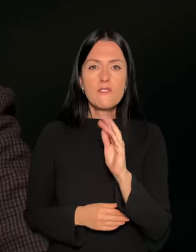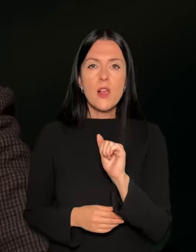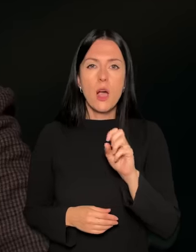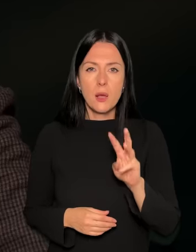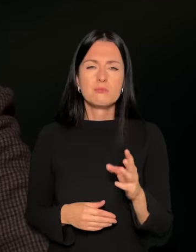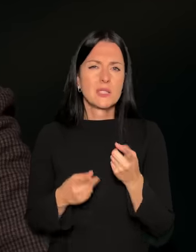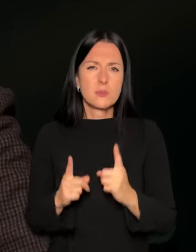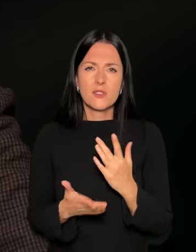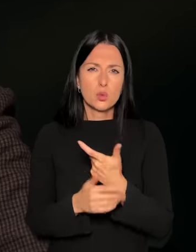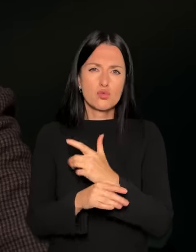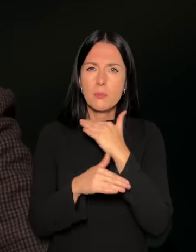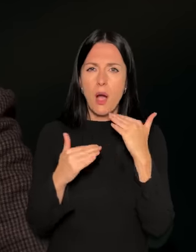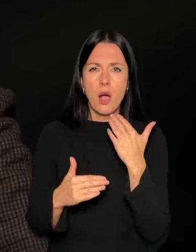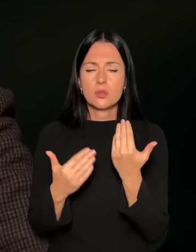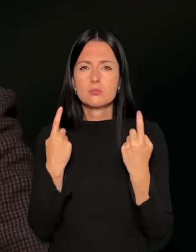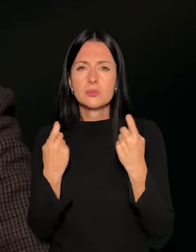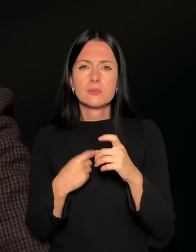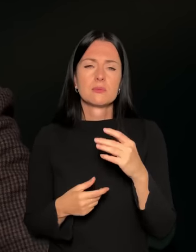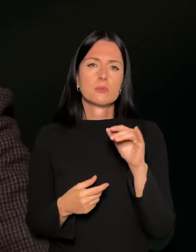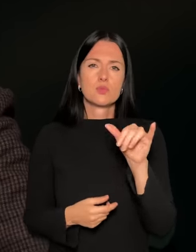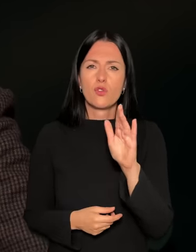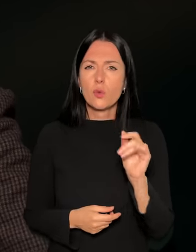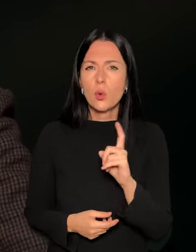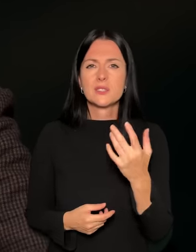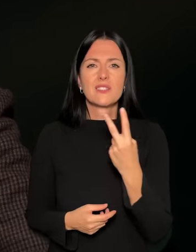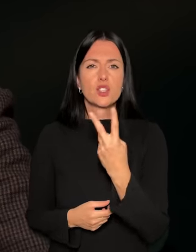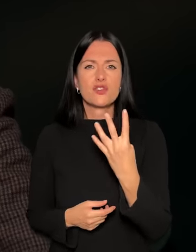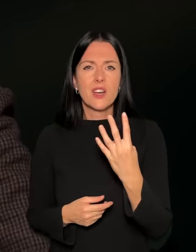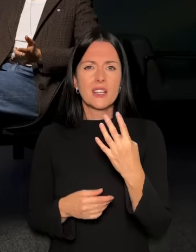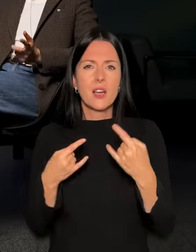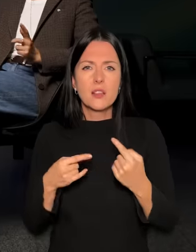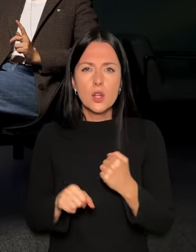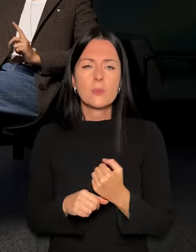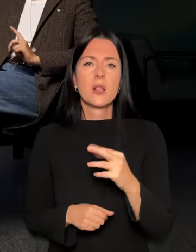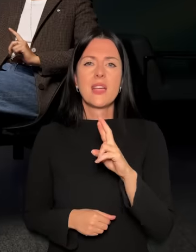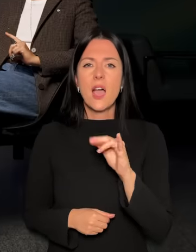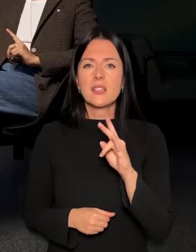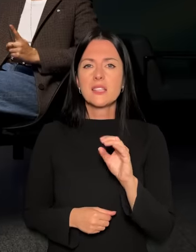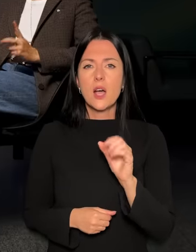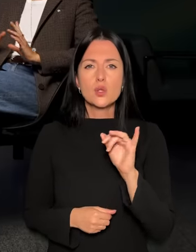In fact, there is a lot of material on this topic, in the WHO, and on the 24th channel. Yanina Sokolova also did a story.